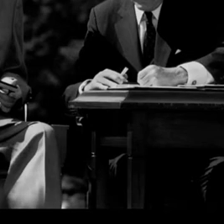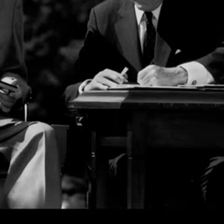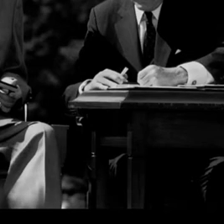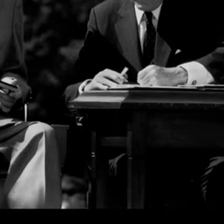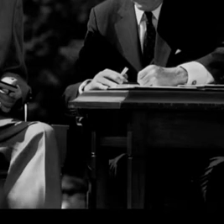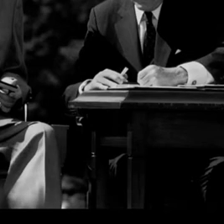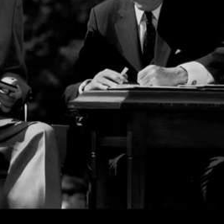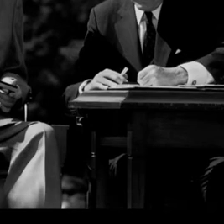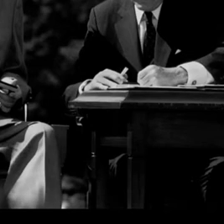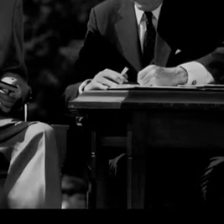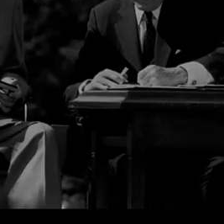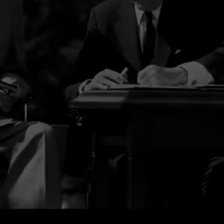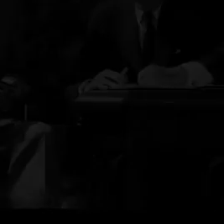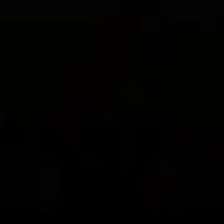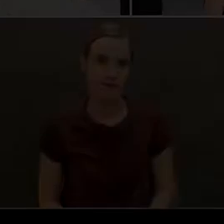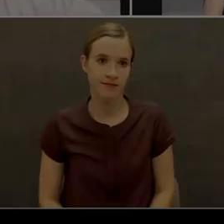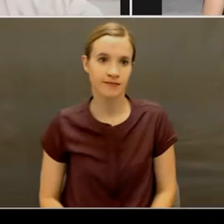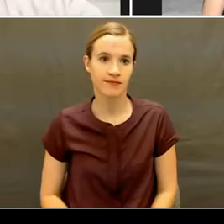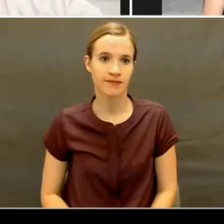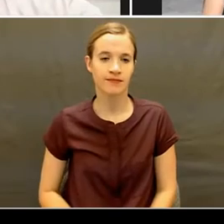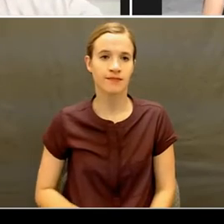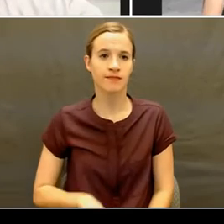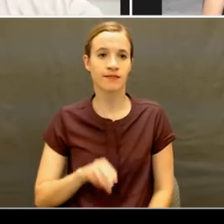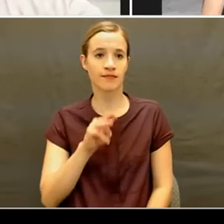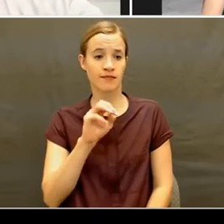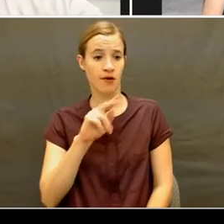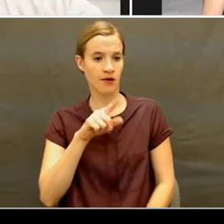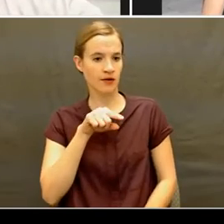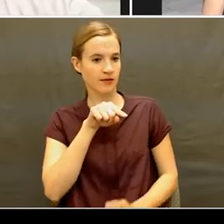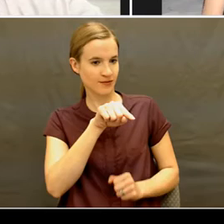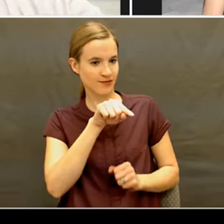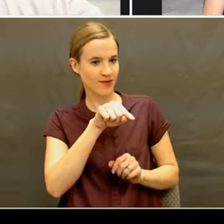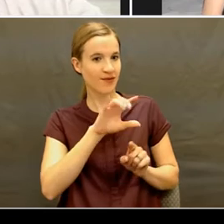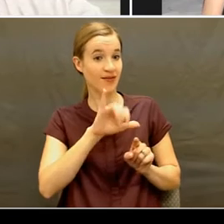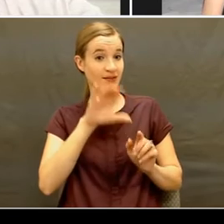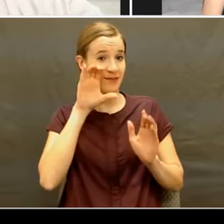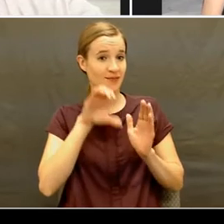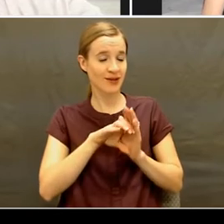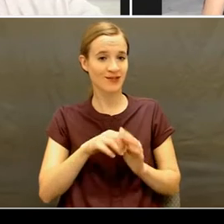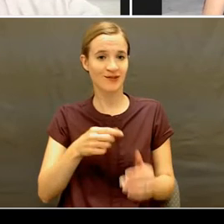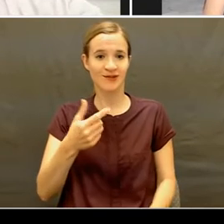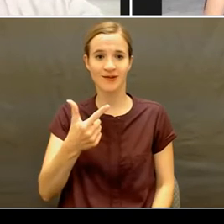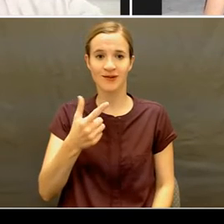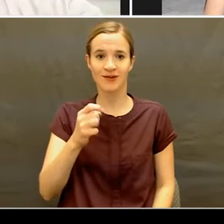notable people. I'll let you mention, sitting around President George H. Bush as he signs the